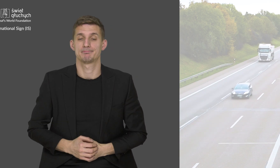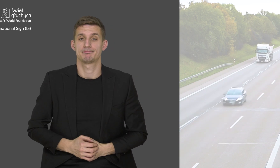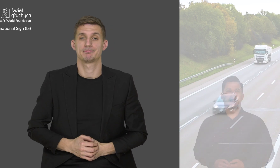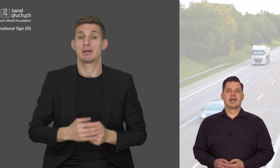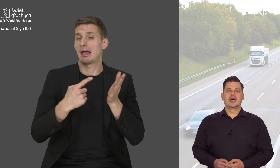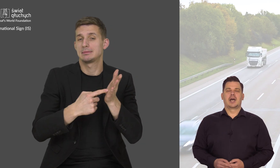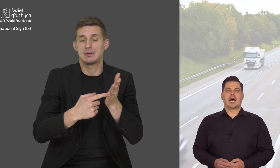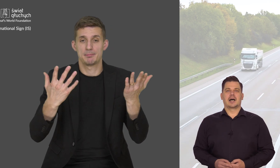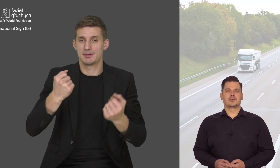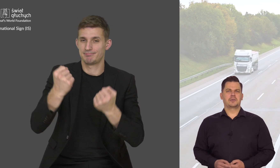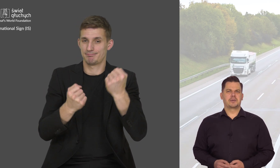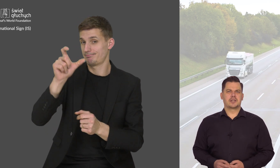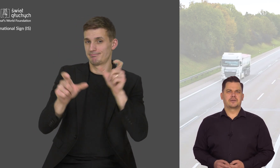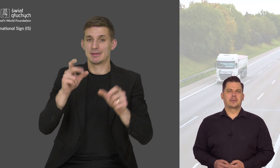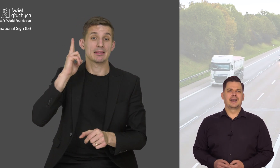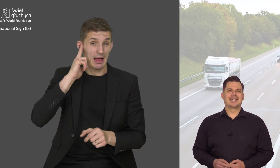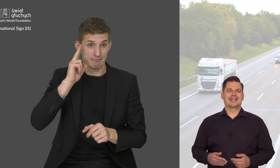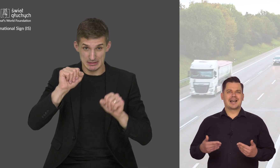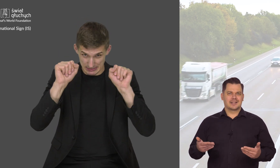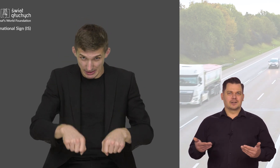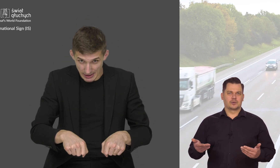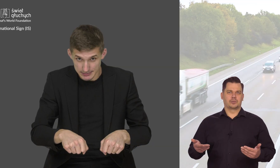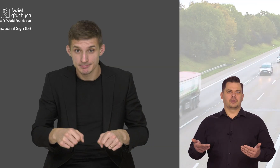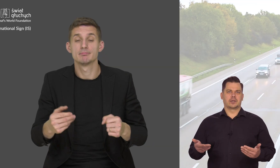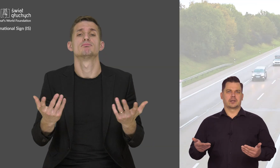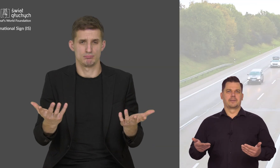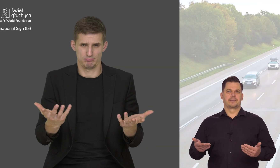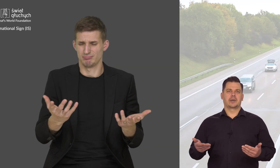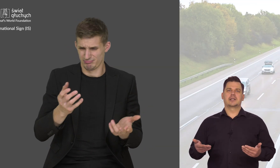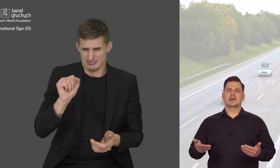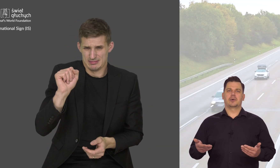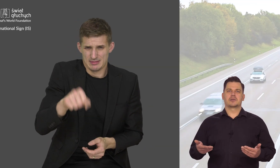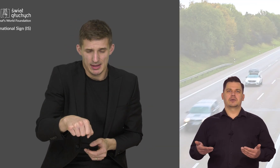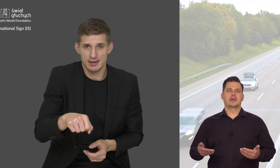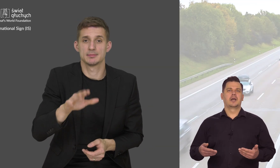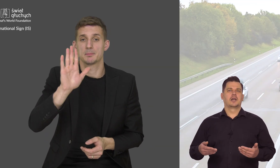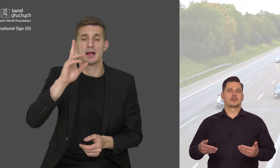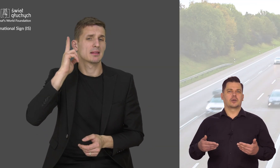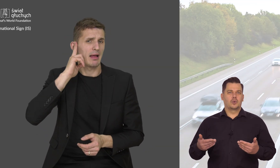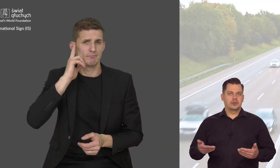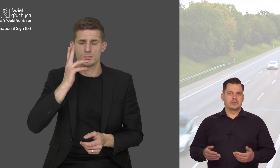While statistics show that deaf drivers are generally very cautious and capable,